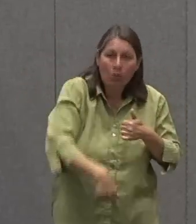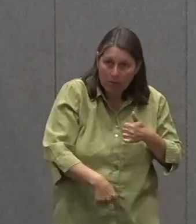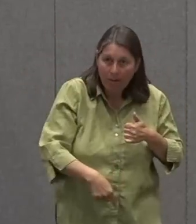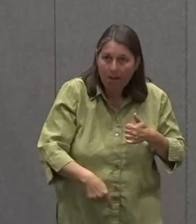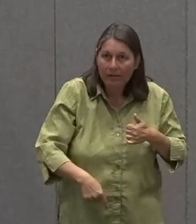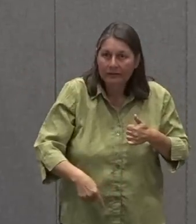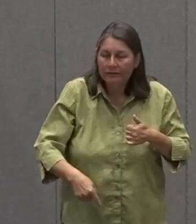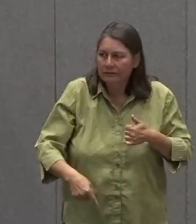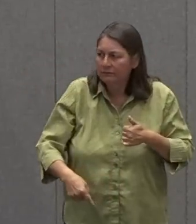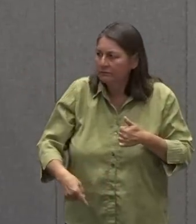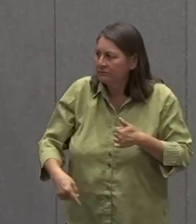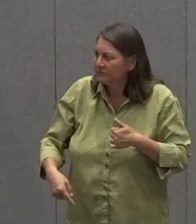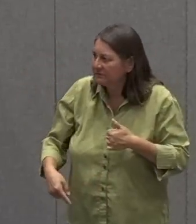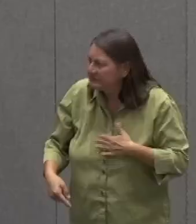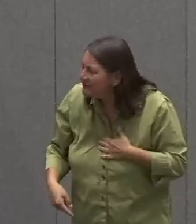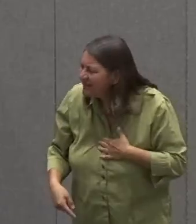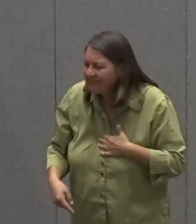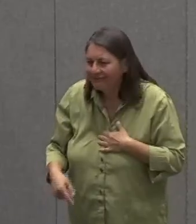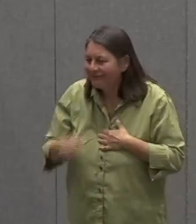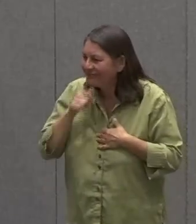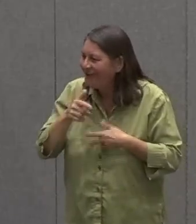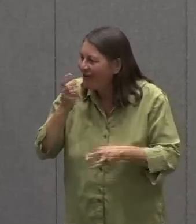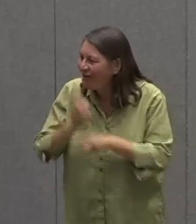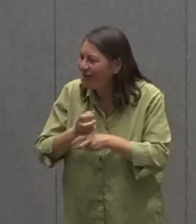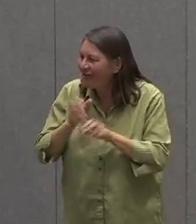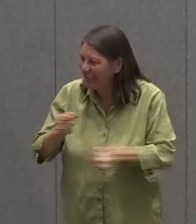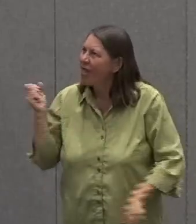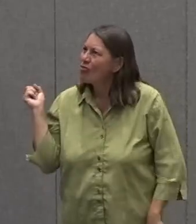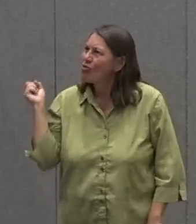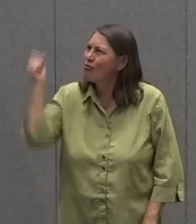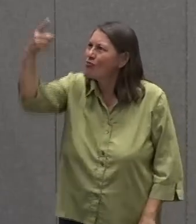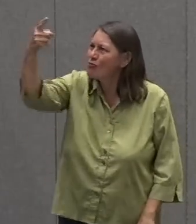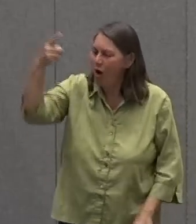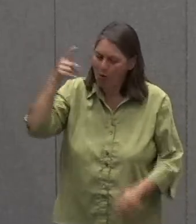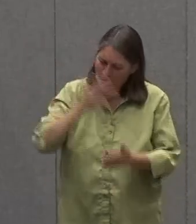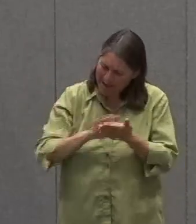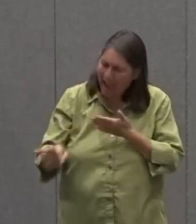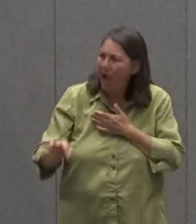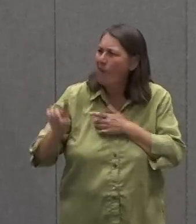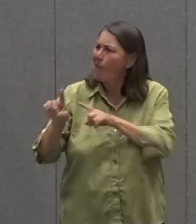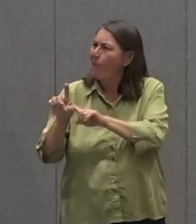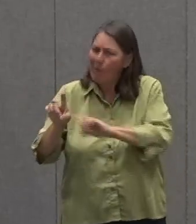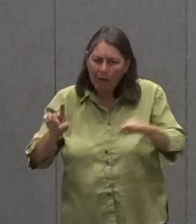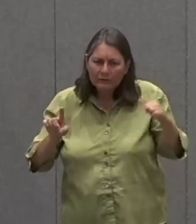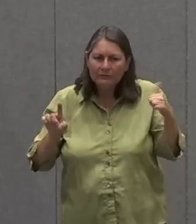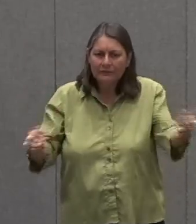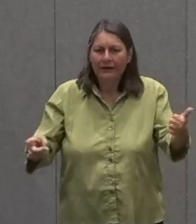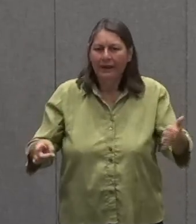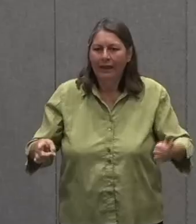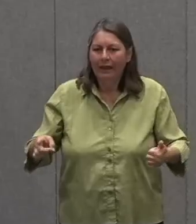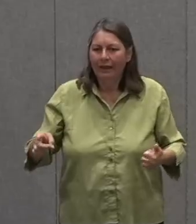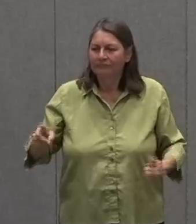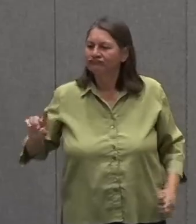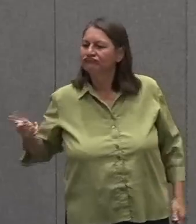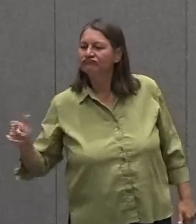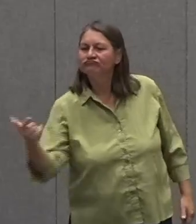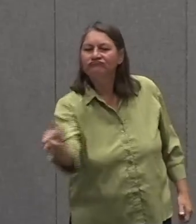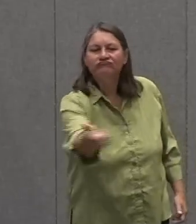This would not be so hard to do, they thought. One after another, they came forward to try their skill,